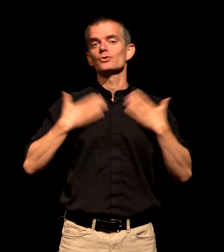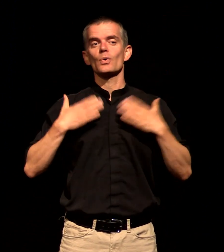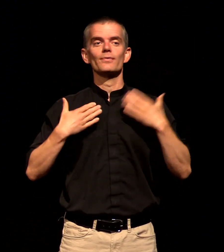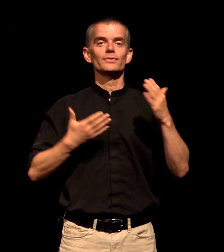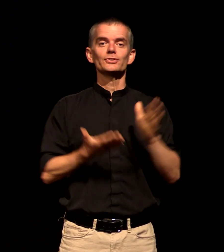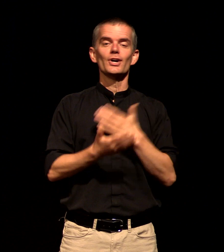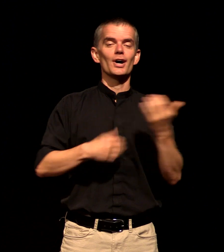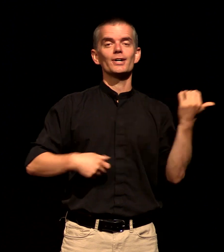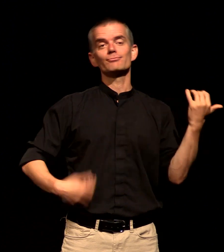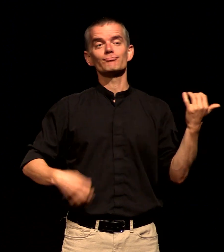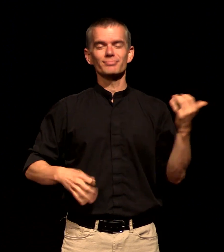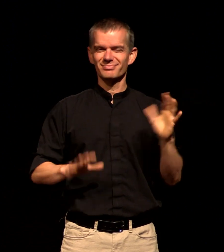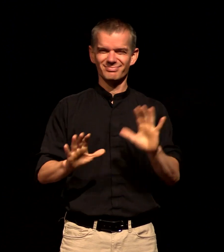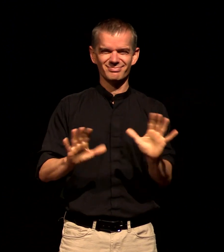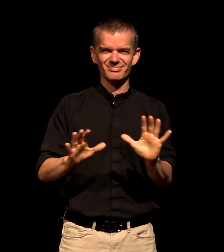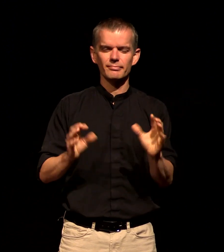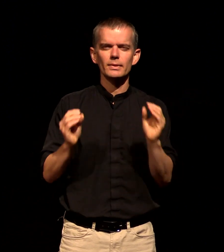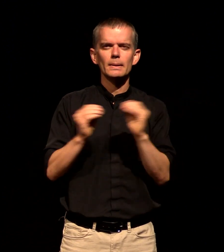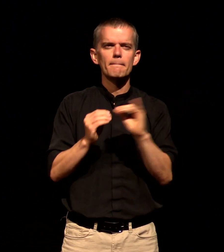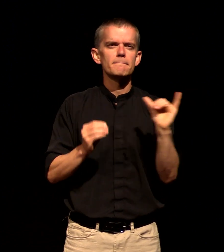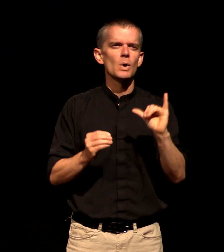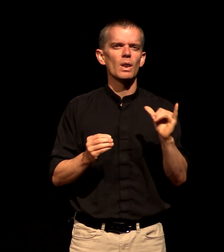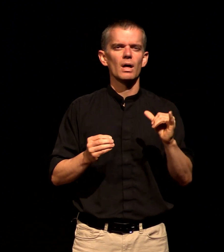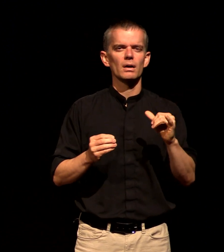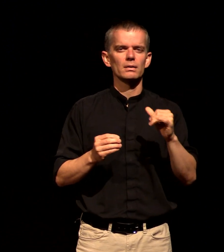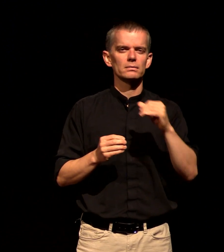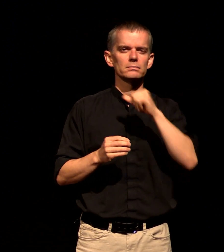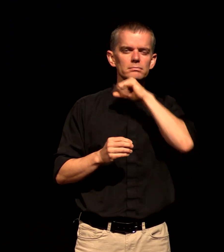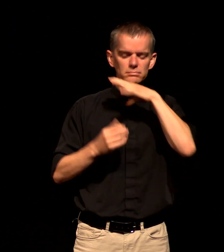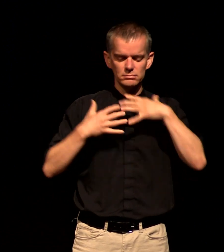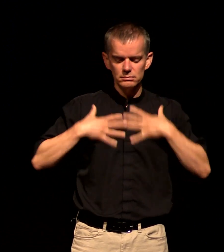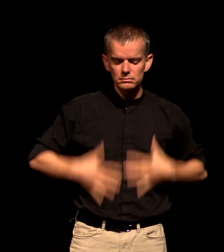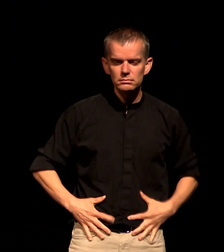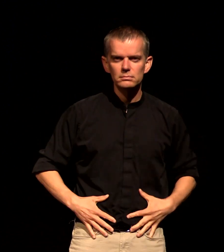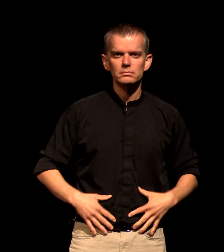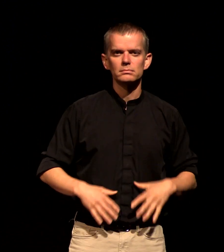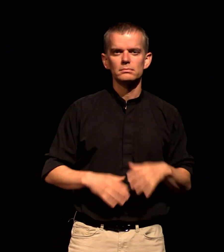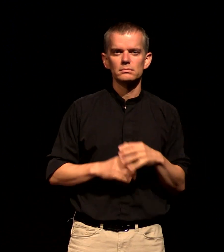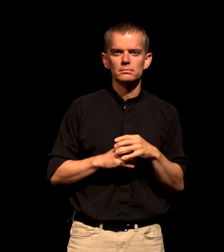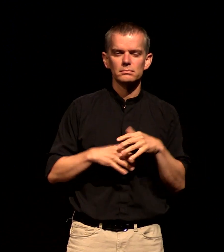think more like sackcloth and ashes and he is leading us in a